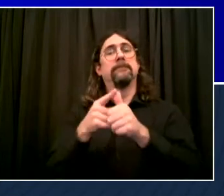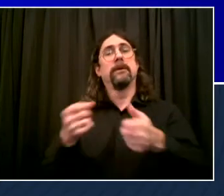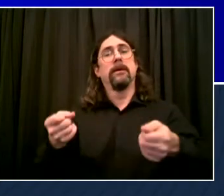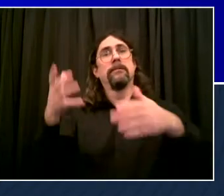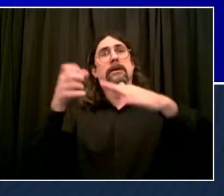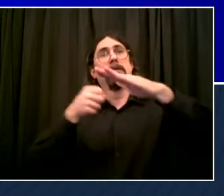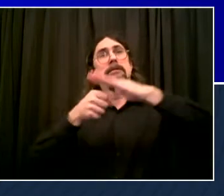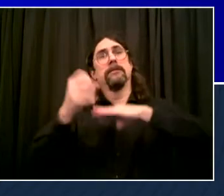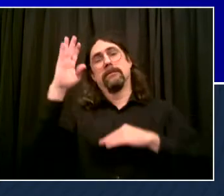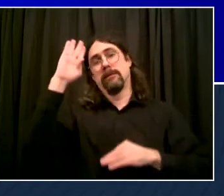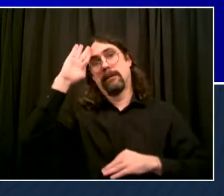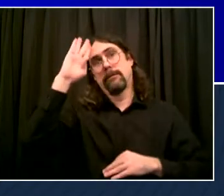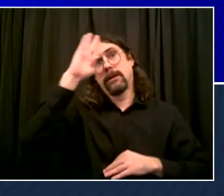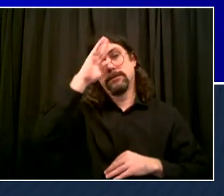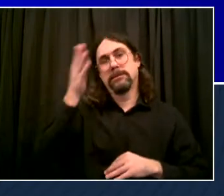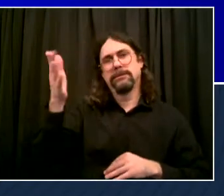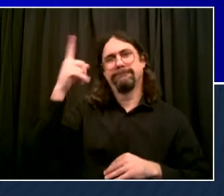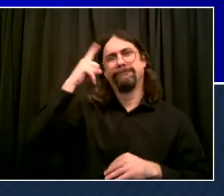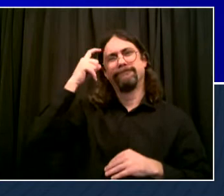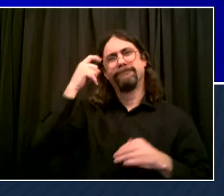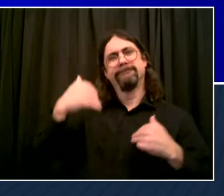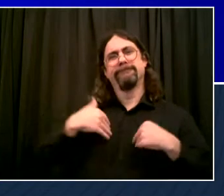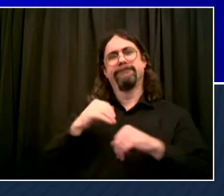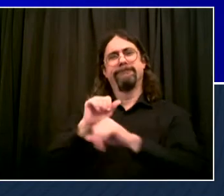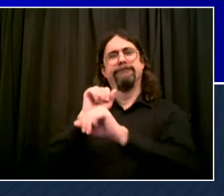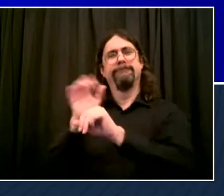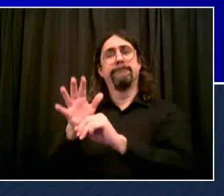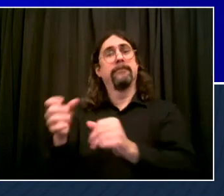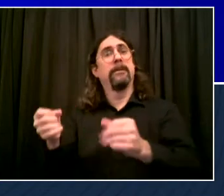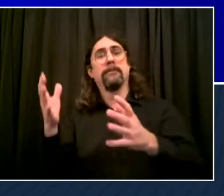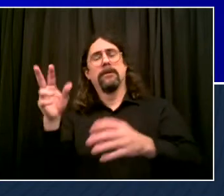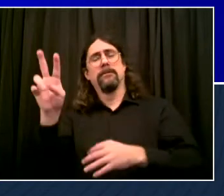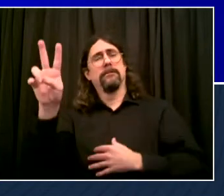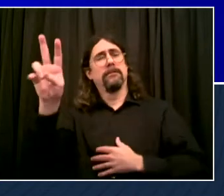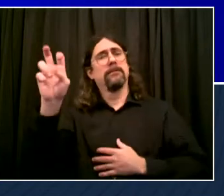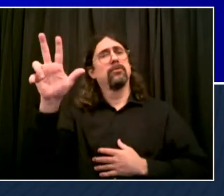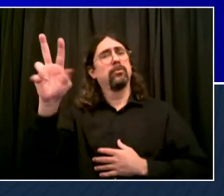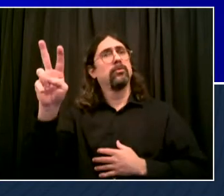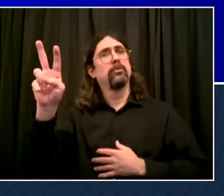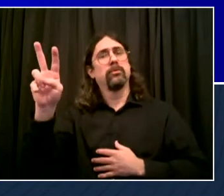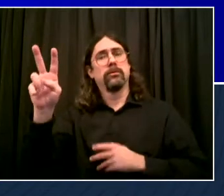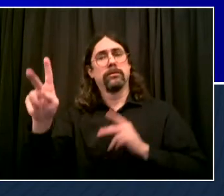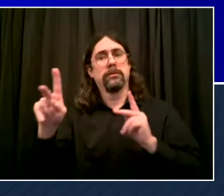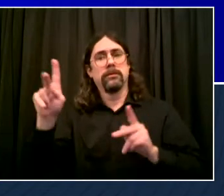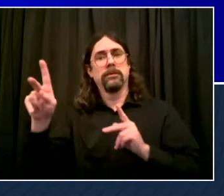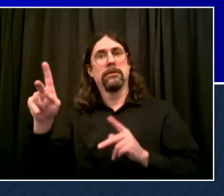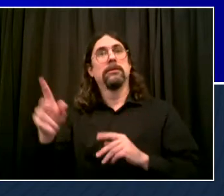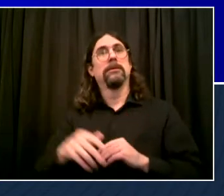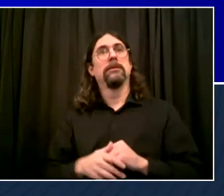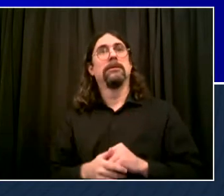PUT IT BACK IN BECAUSE E T IIIS AN IMPORTANANPT IECE OF INFORMATION FOR PEOPLE TO KNOW. DAILY NUMBER R F O PEPEPLOE IN N NW E YORK CITY